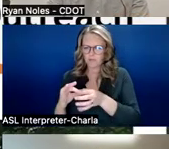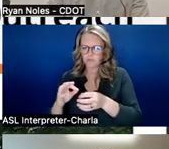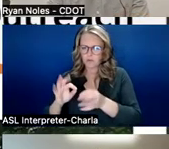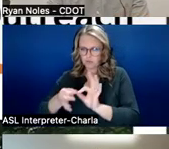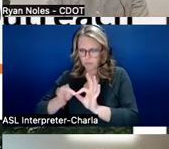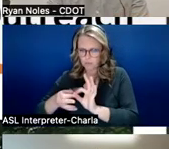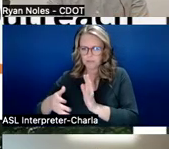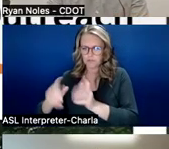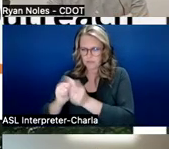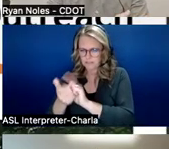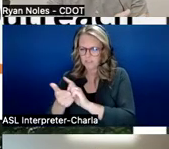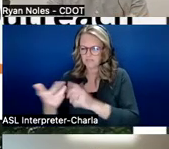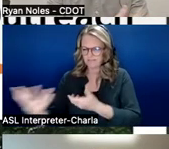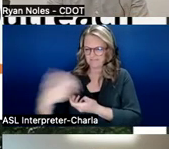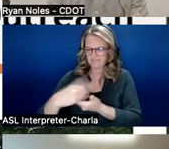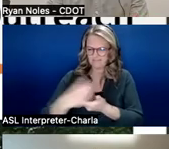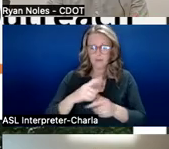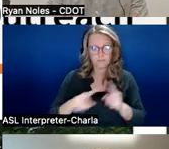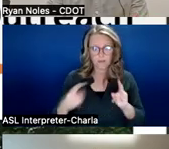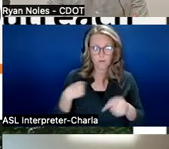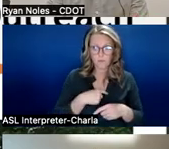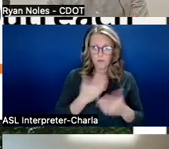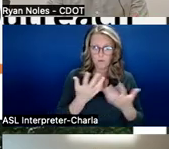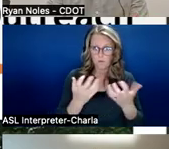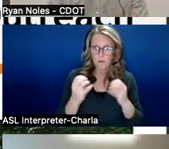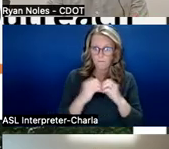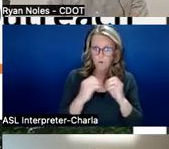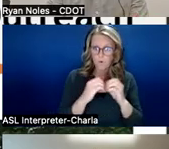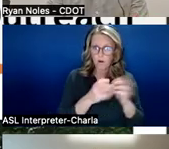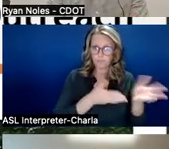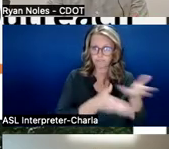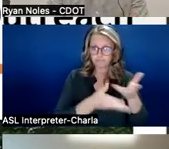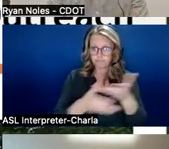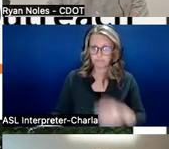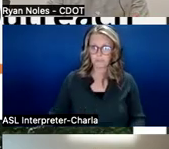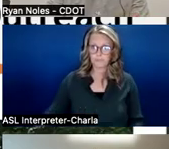However, we are always looking for more opportunities to engage folks in those languages.